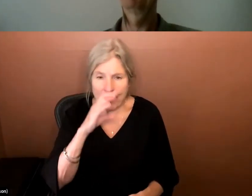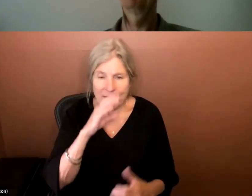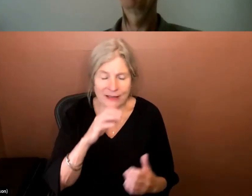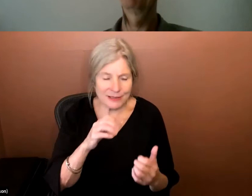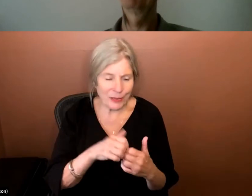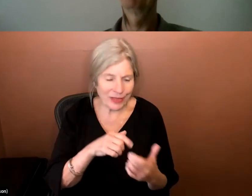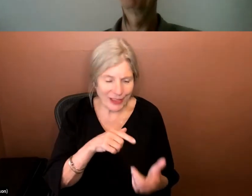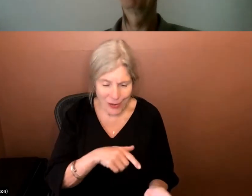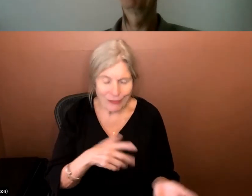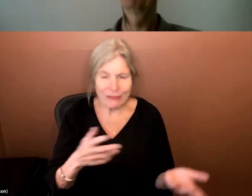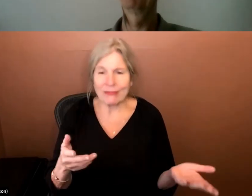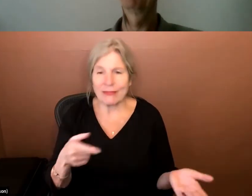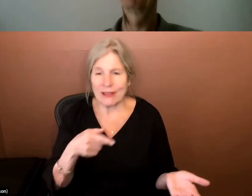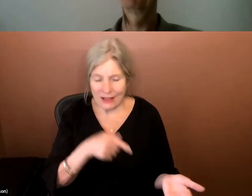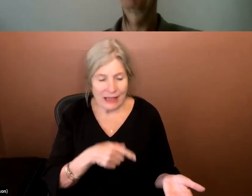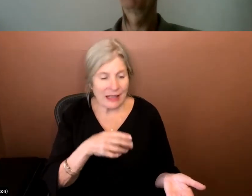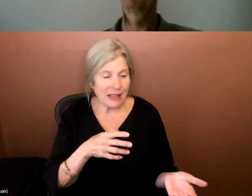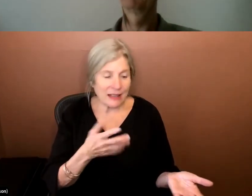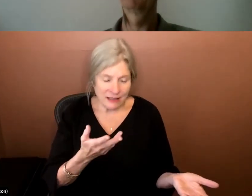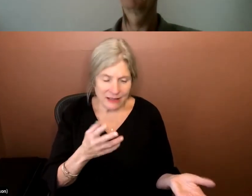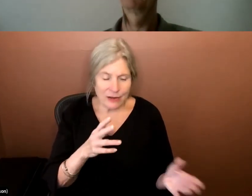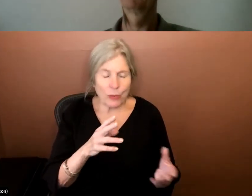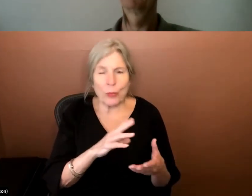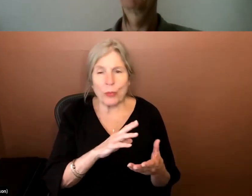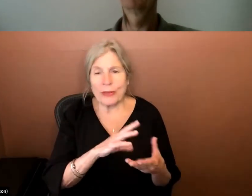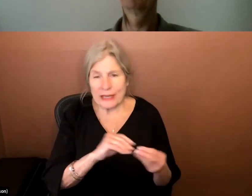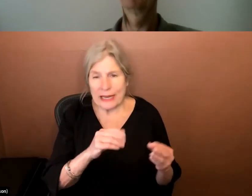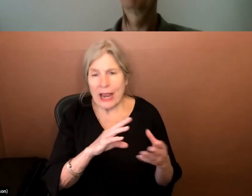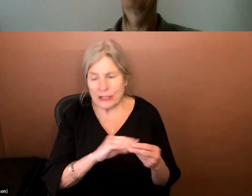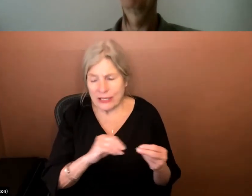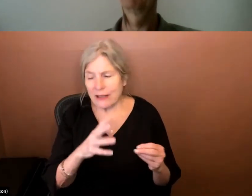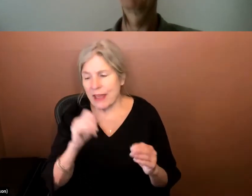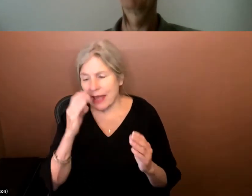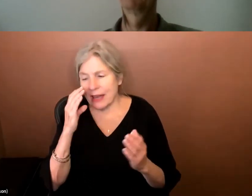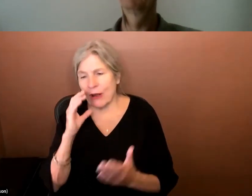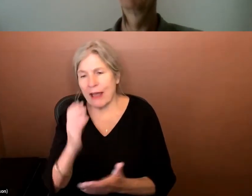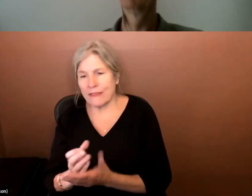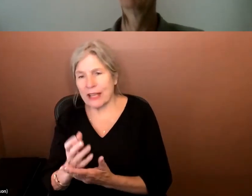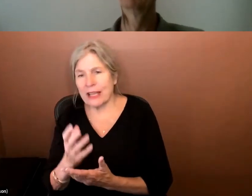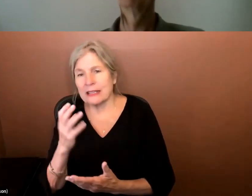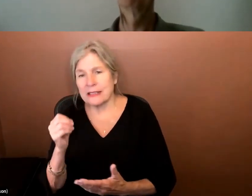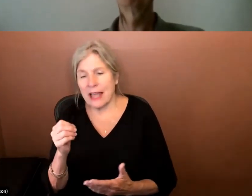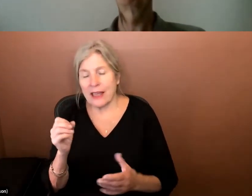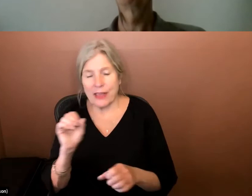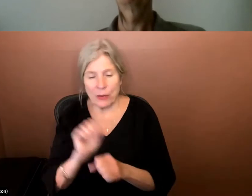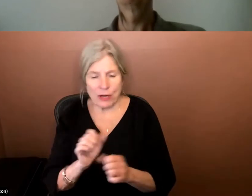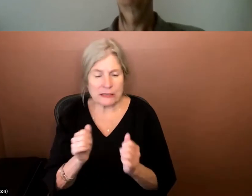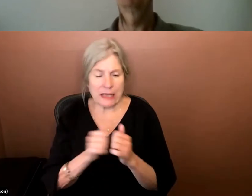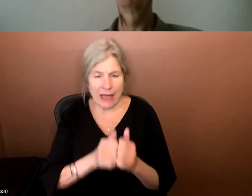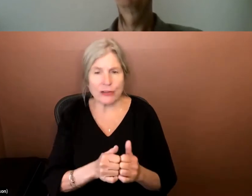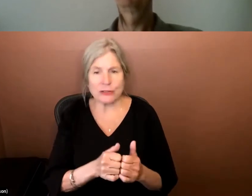, if you will, narrative and graphics. And they work together to tell you how to do something